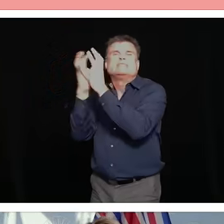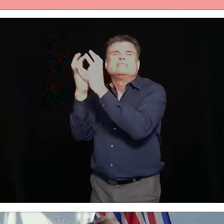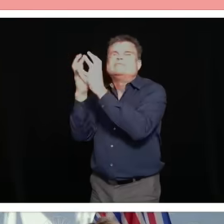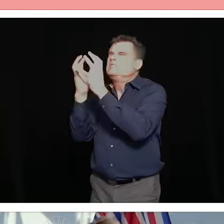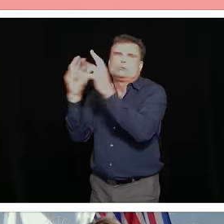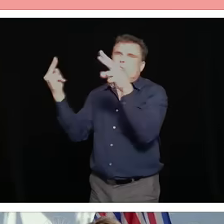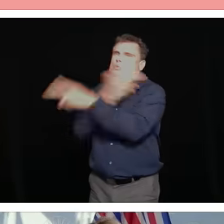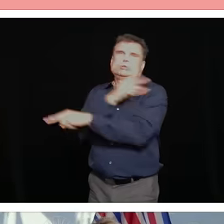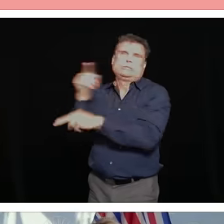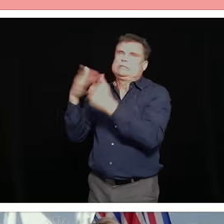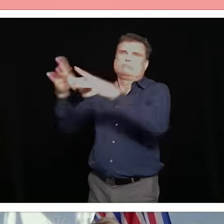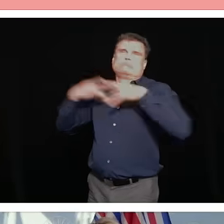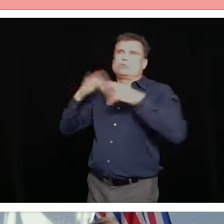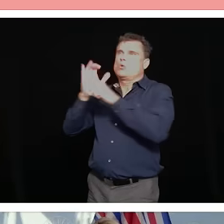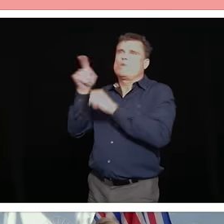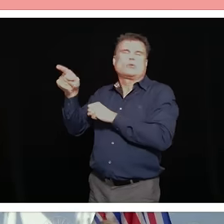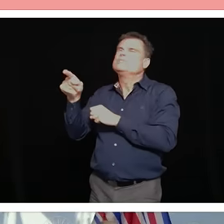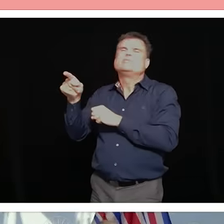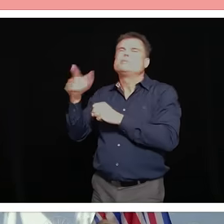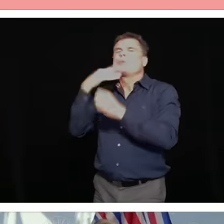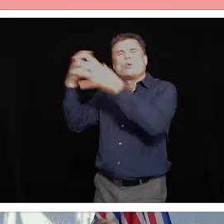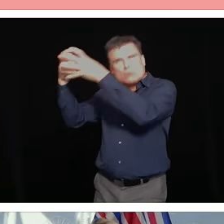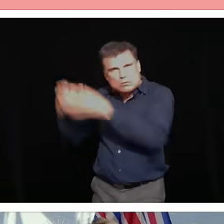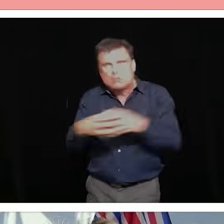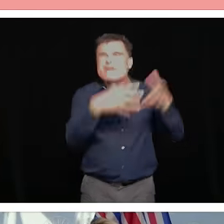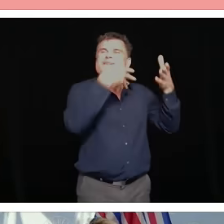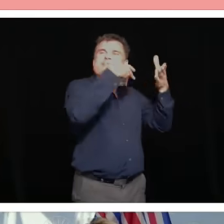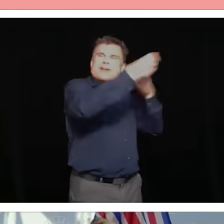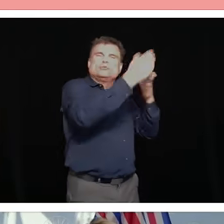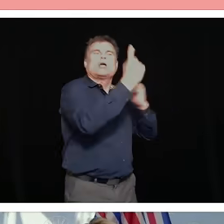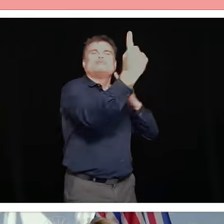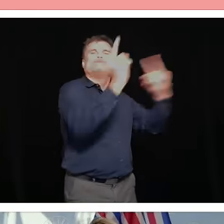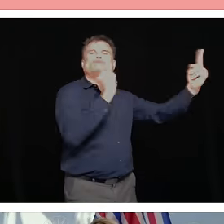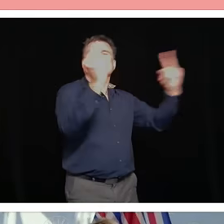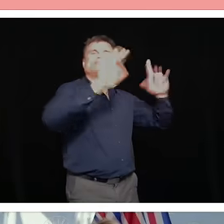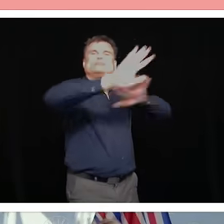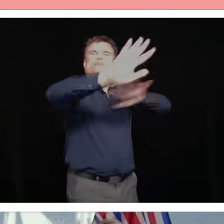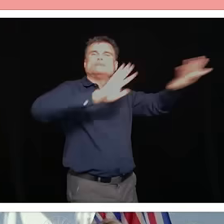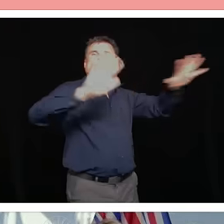compared to the population in DC. But this is something we are watching because